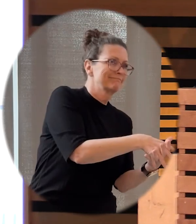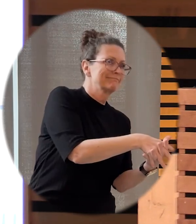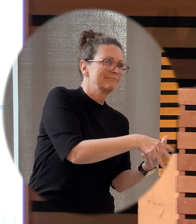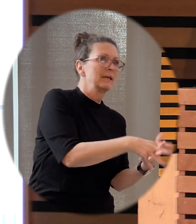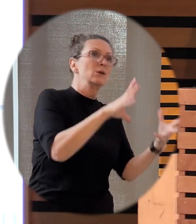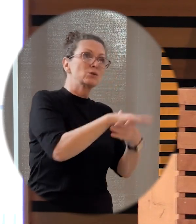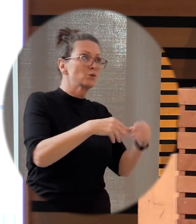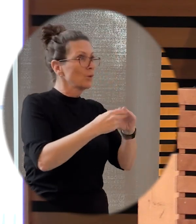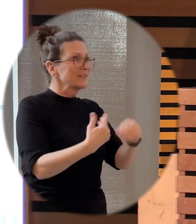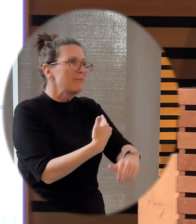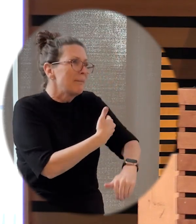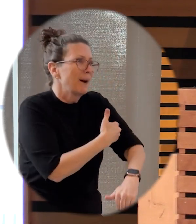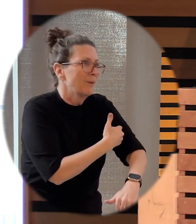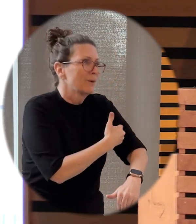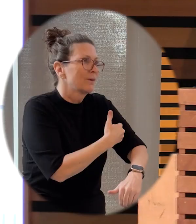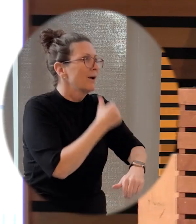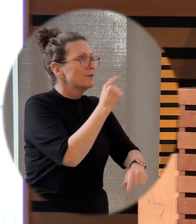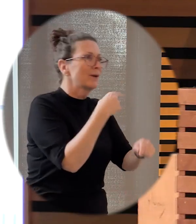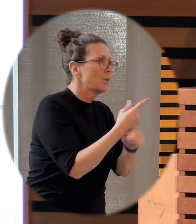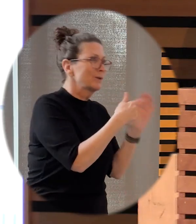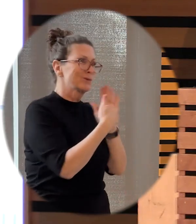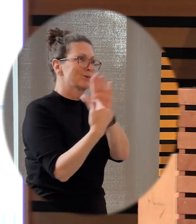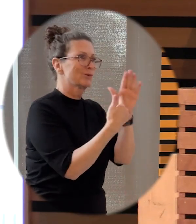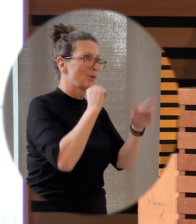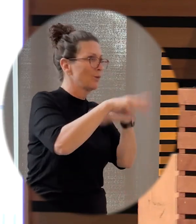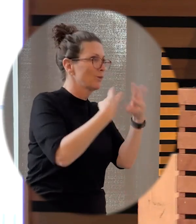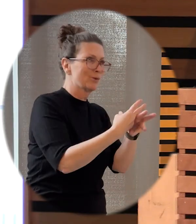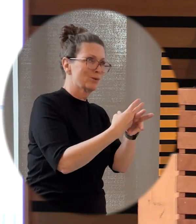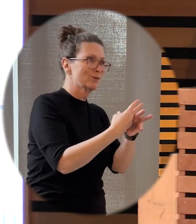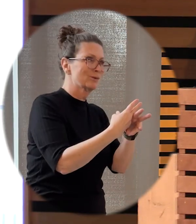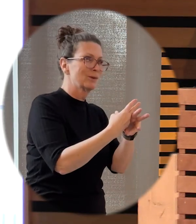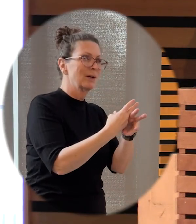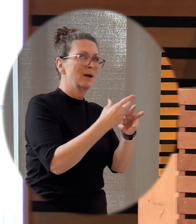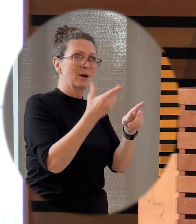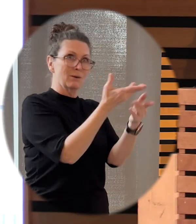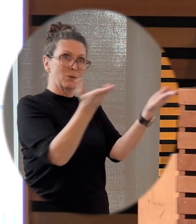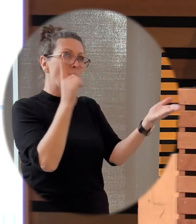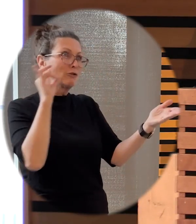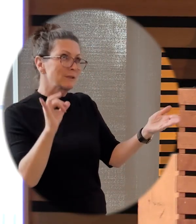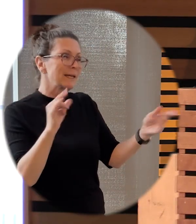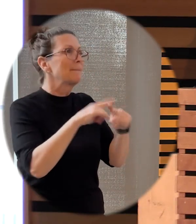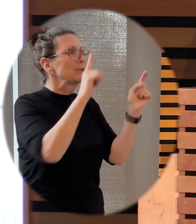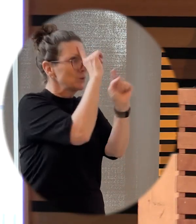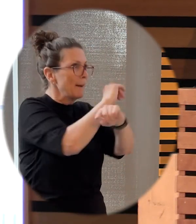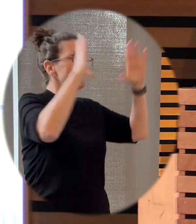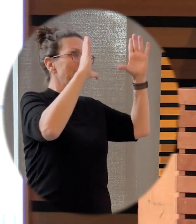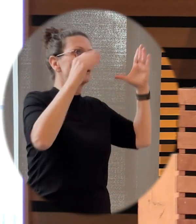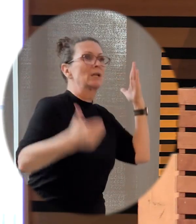have the power to not just reflect the world in which we live, but imagine the world we seek to